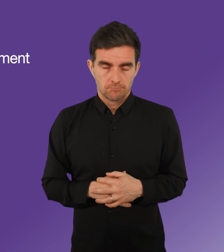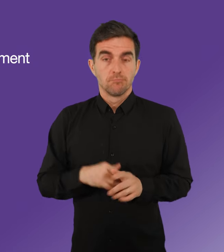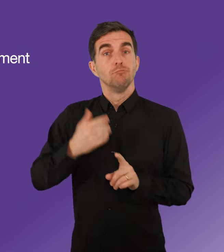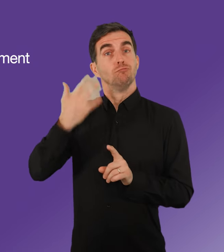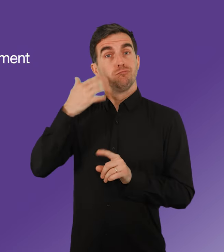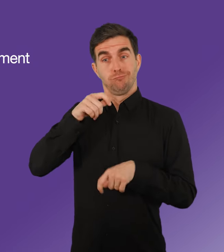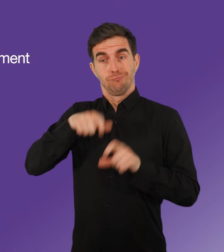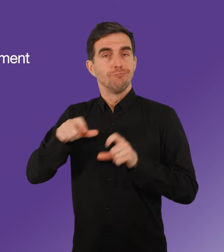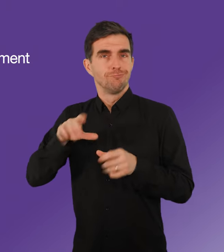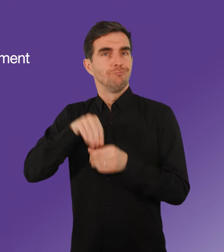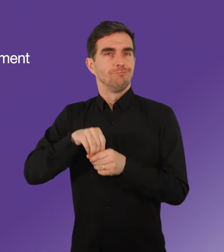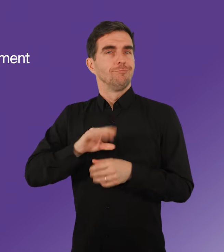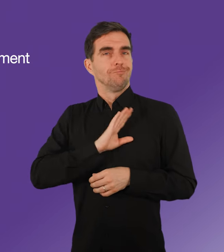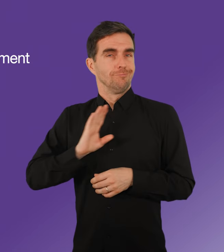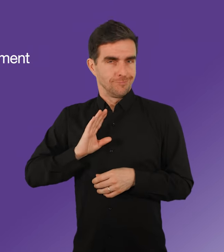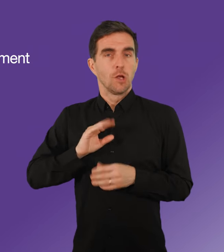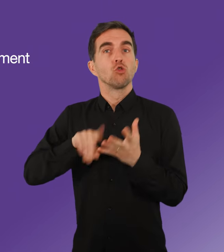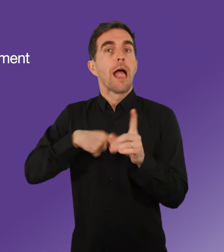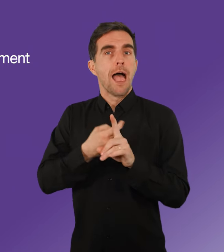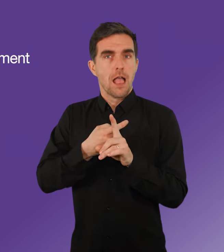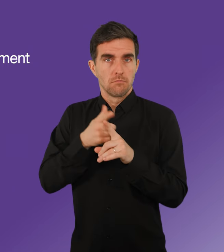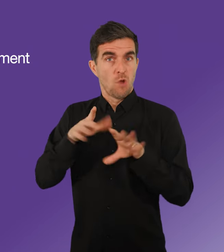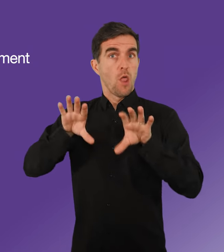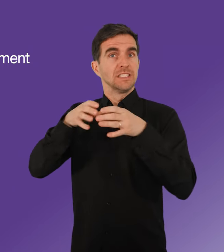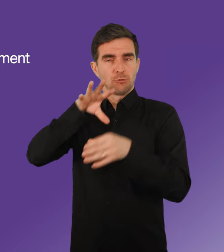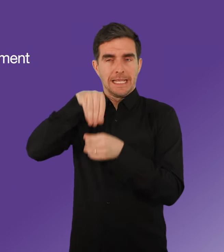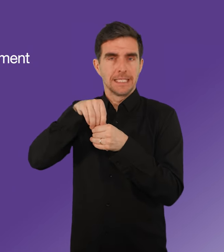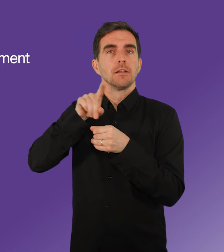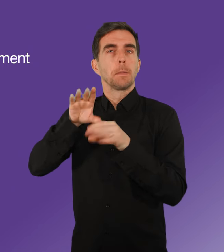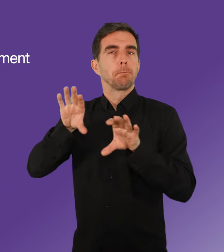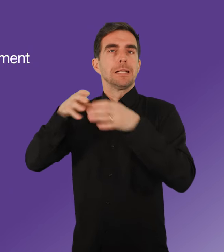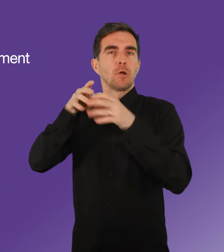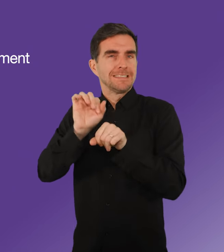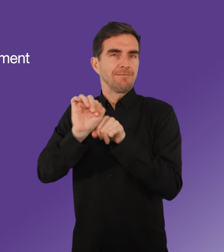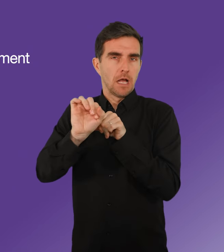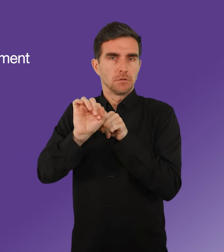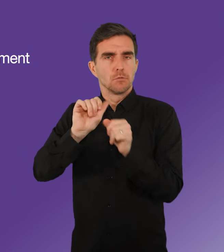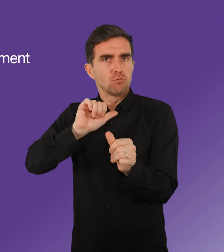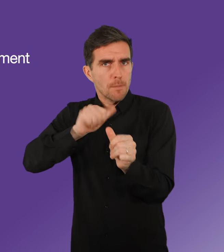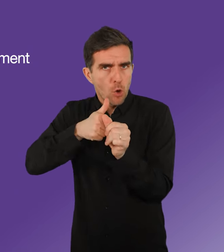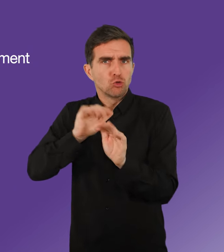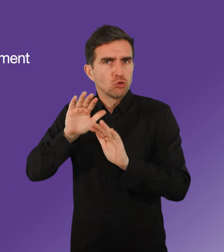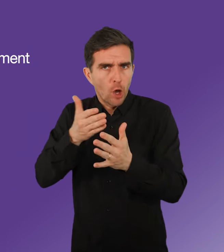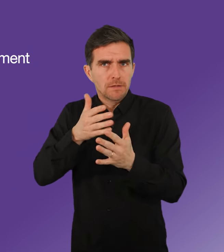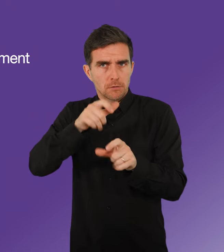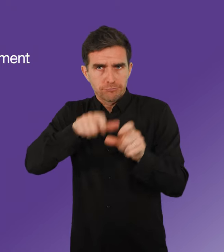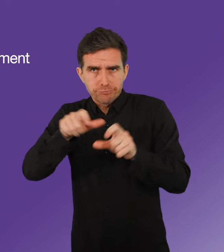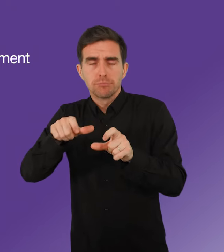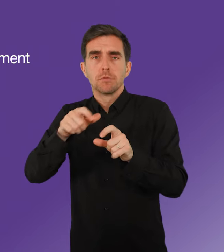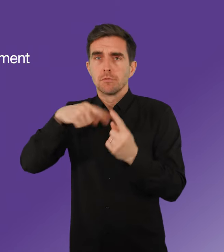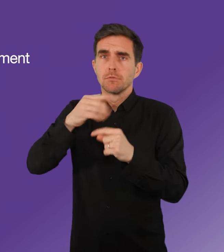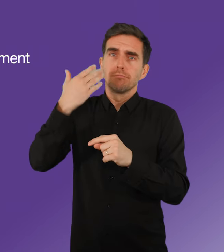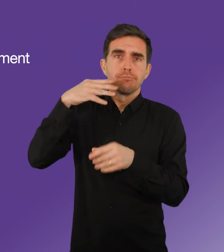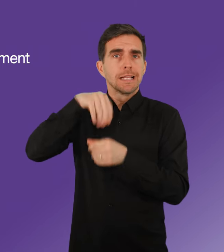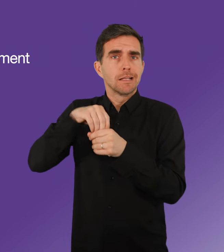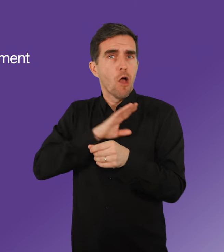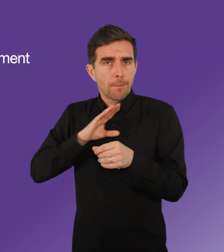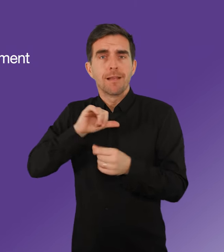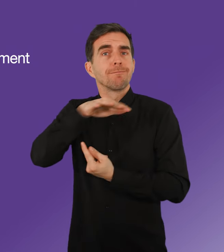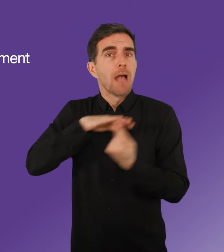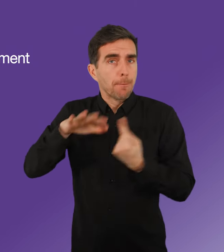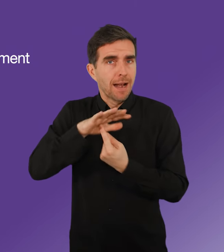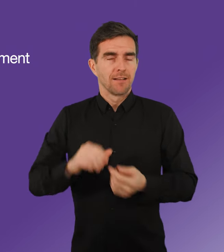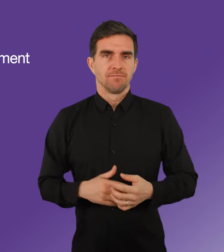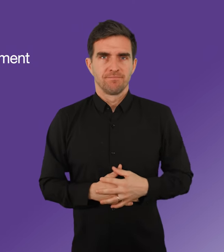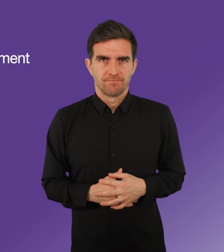Veterans UK, which is an organisation within the Ministry of Defence and support service personnel, veterans and their families.